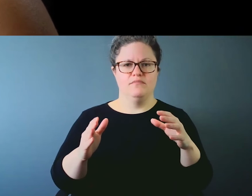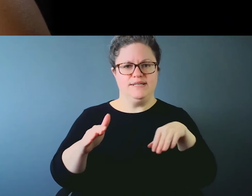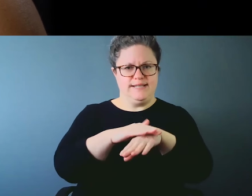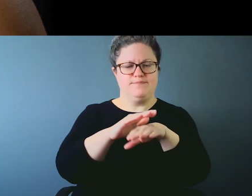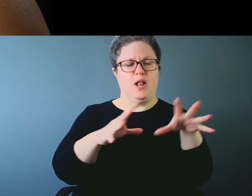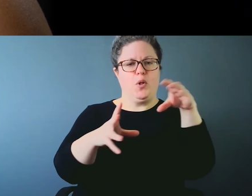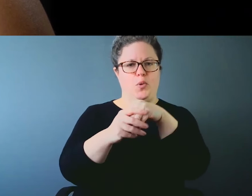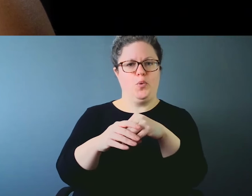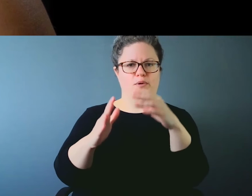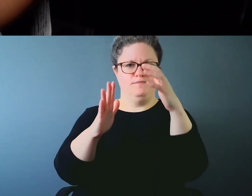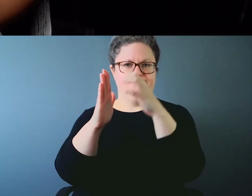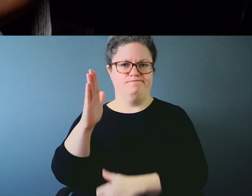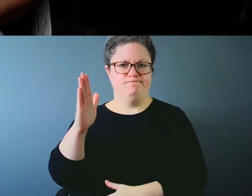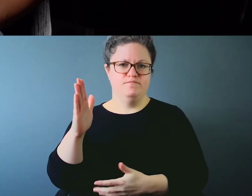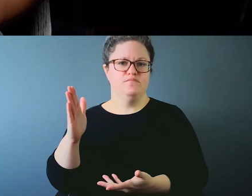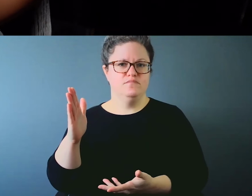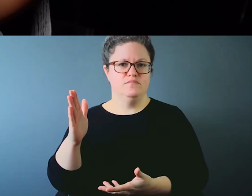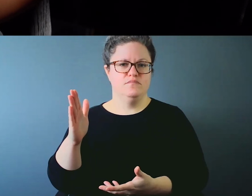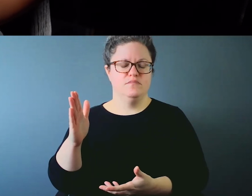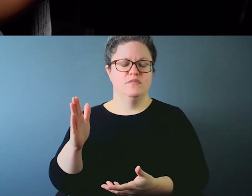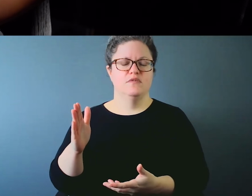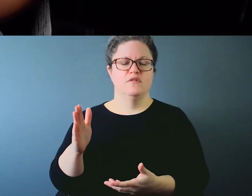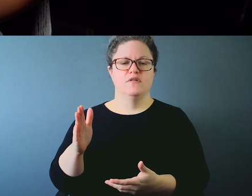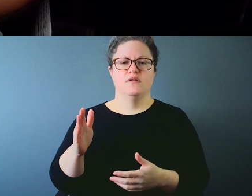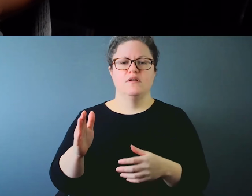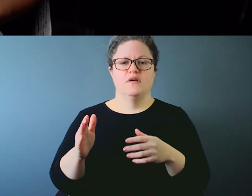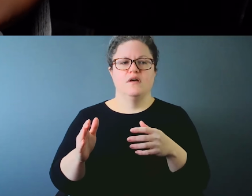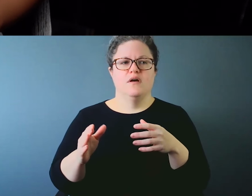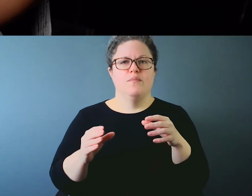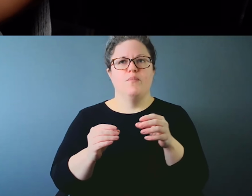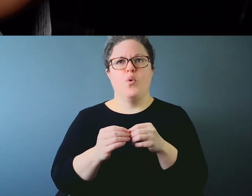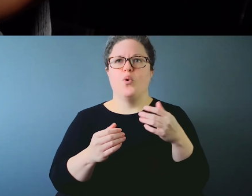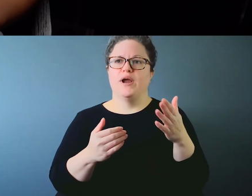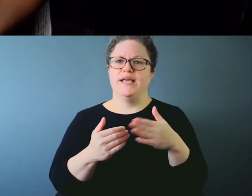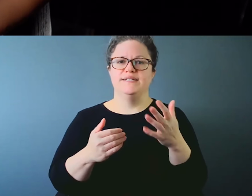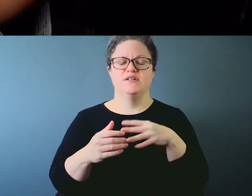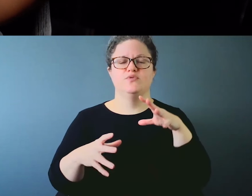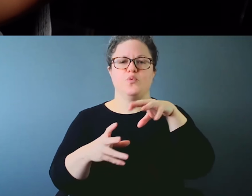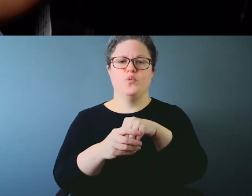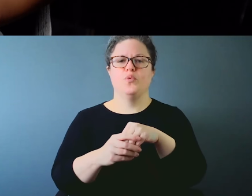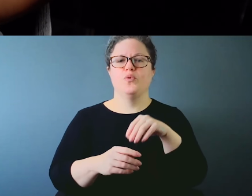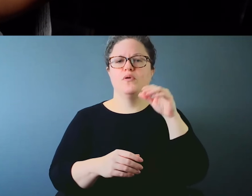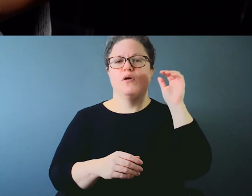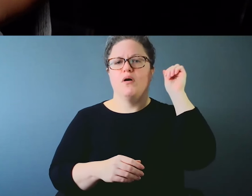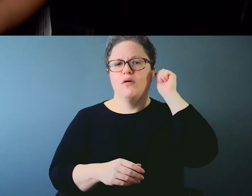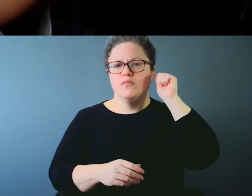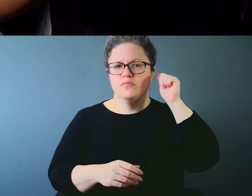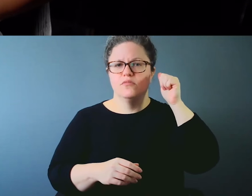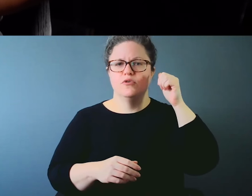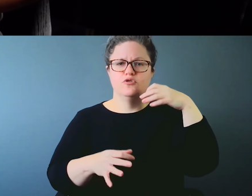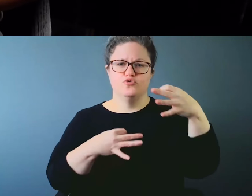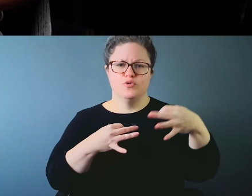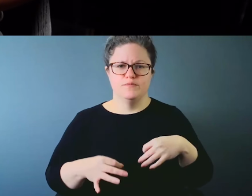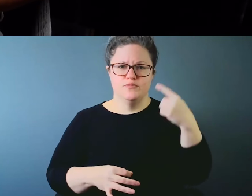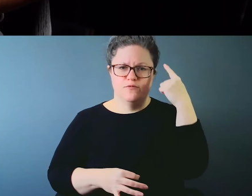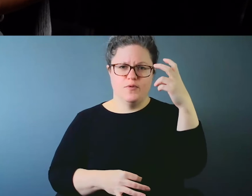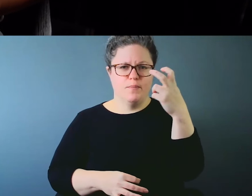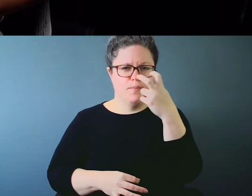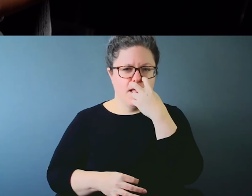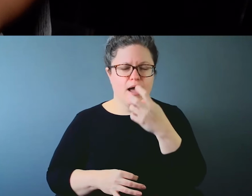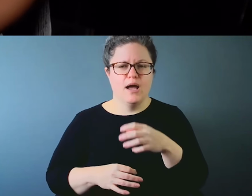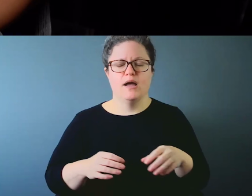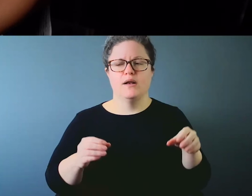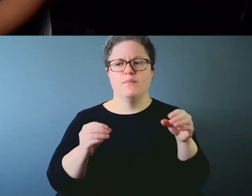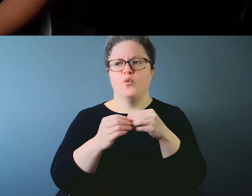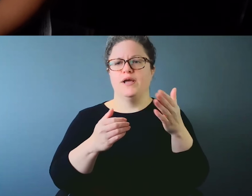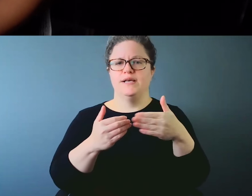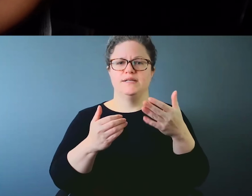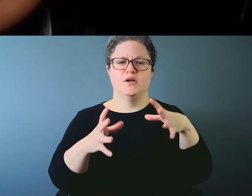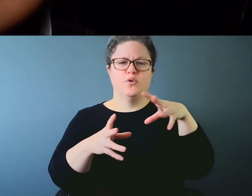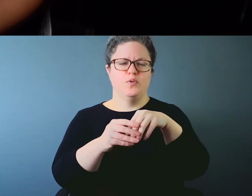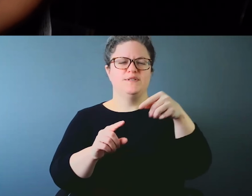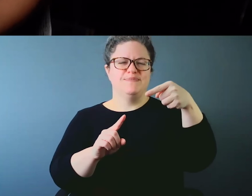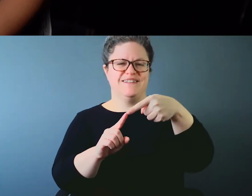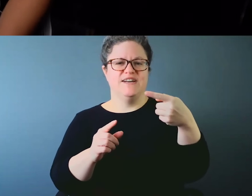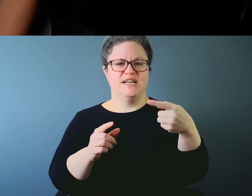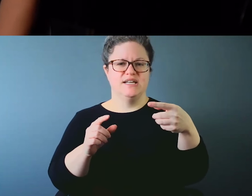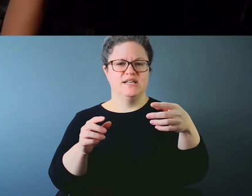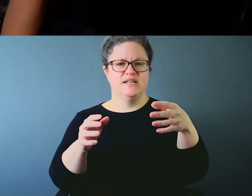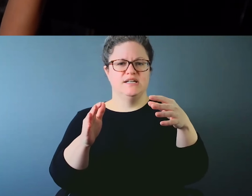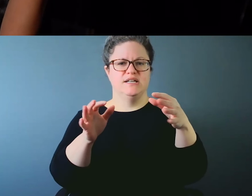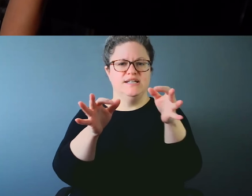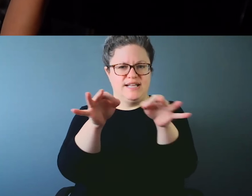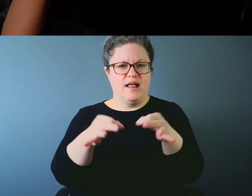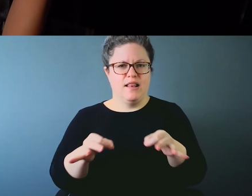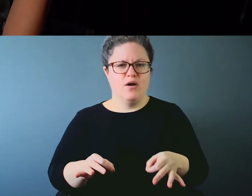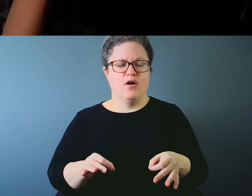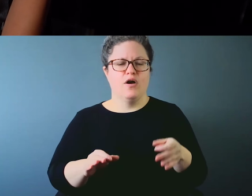from the start. And it's way easier to incorporate auditory description, dialogue before the production